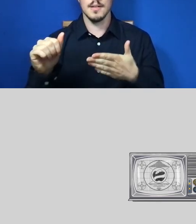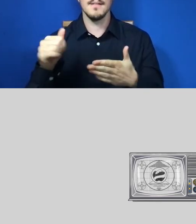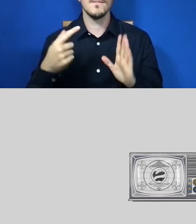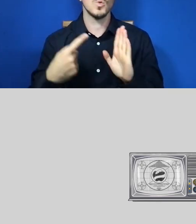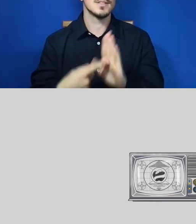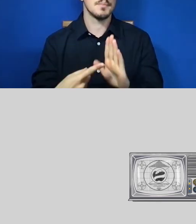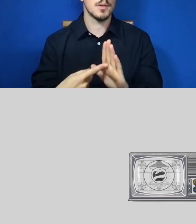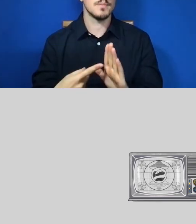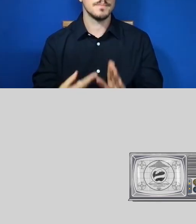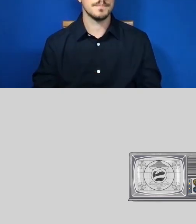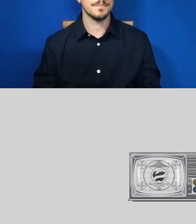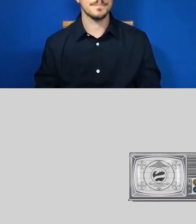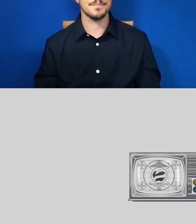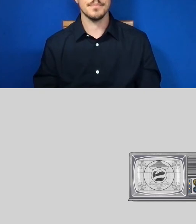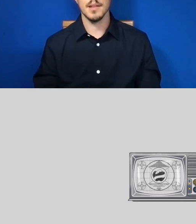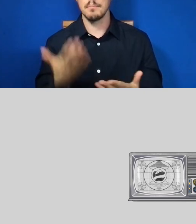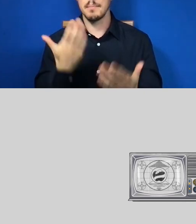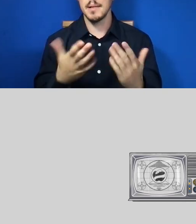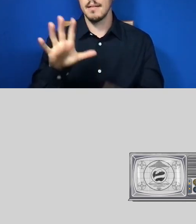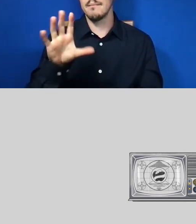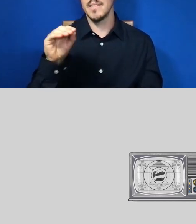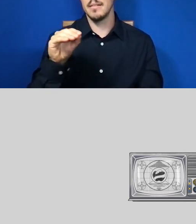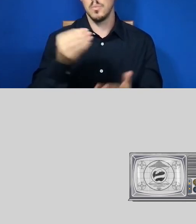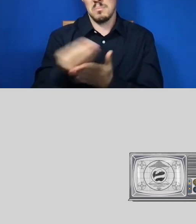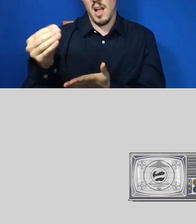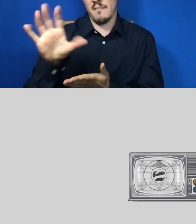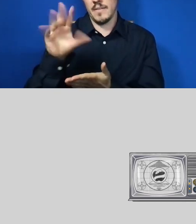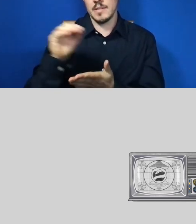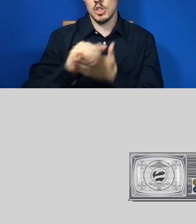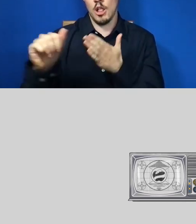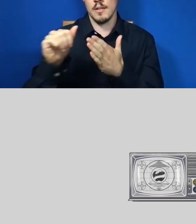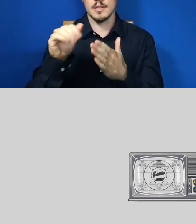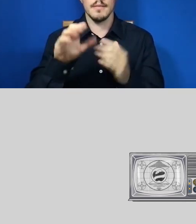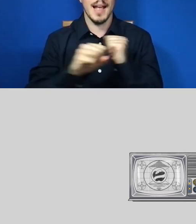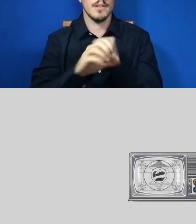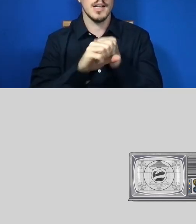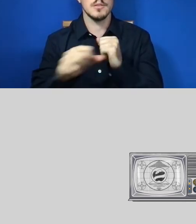Let's say that if we buy $50 of ads, we earn $60 of money,